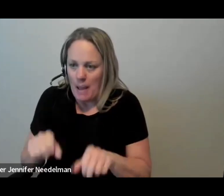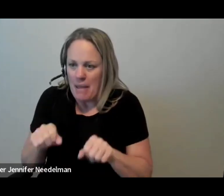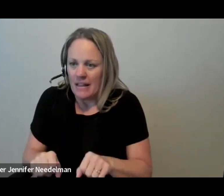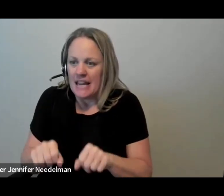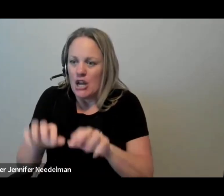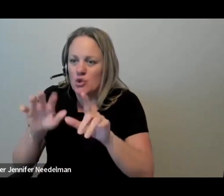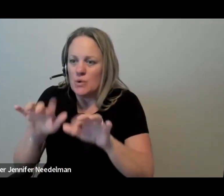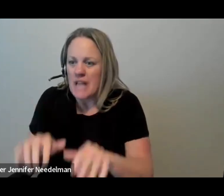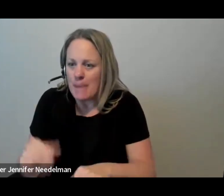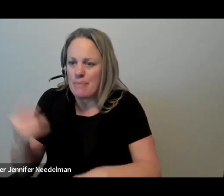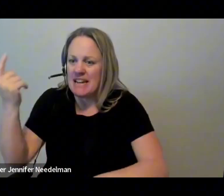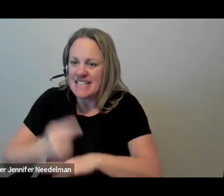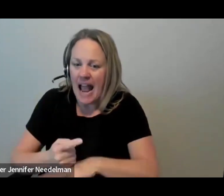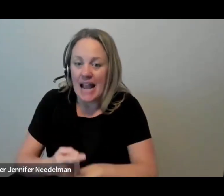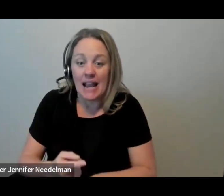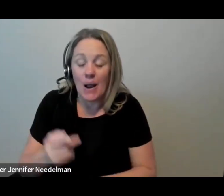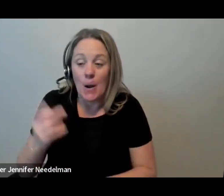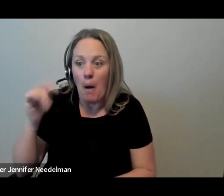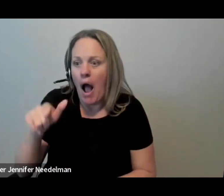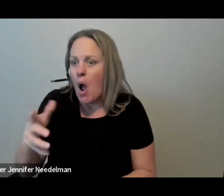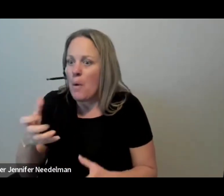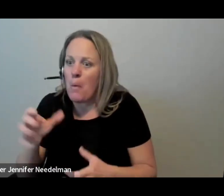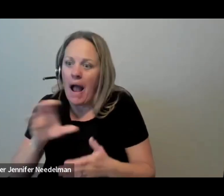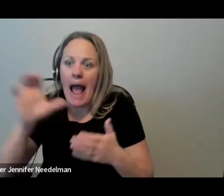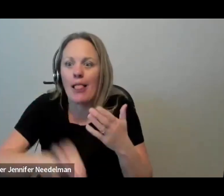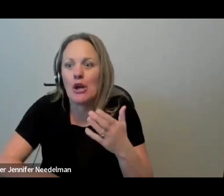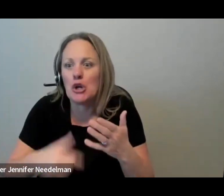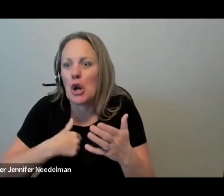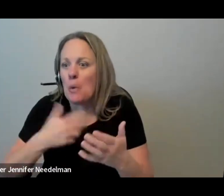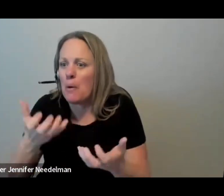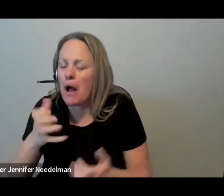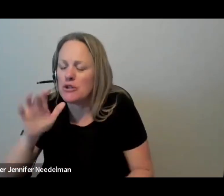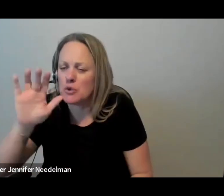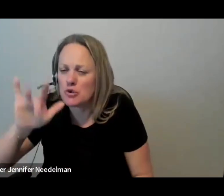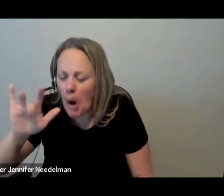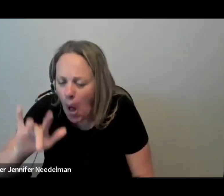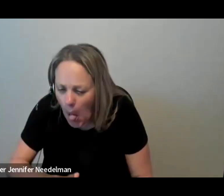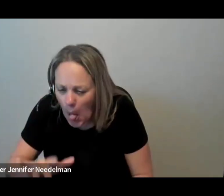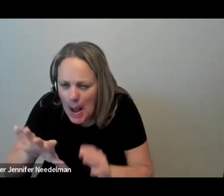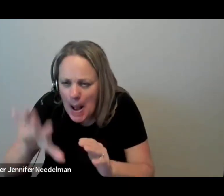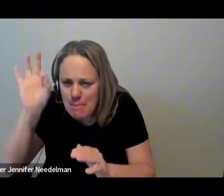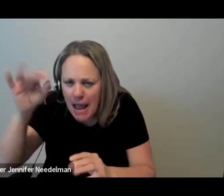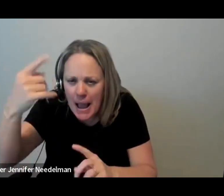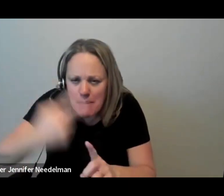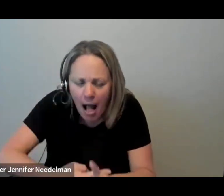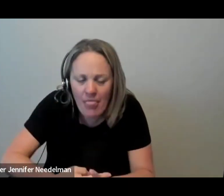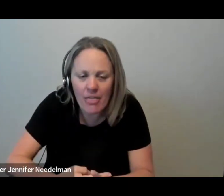and we want the little scrolly things where you scroll to the month scroll to imagine how complicated that is